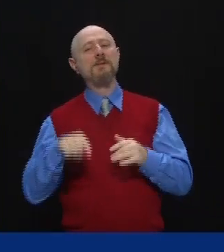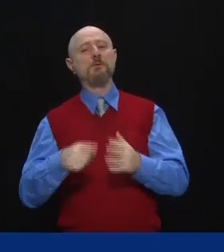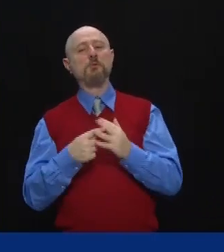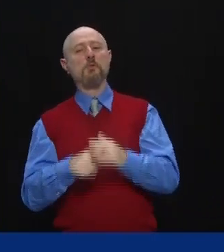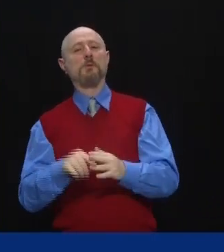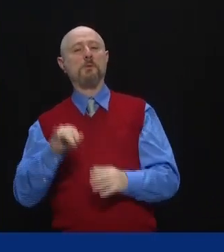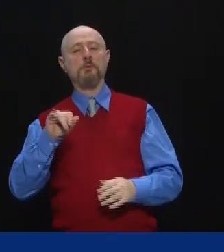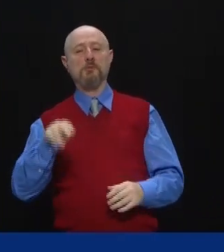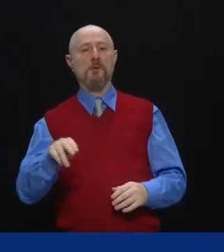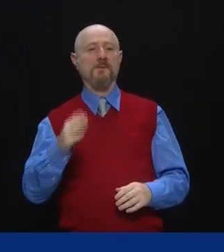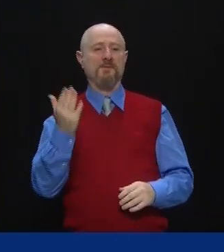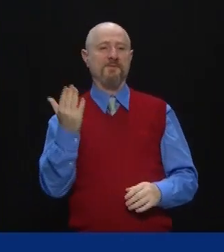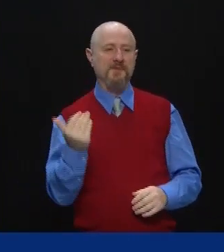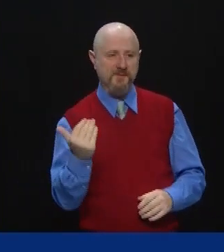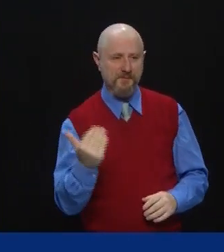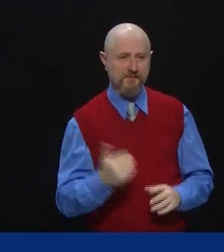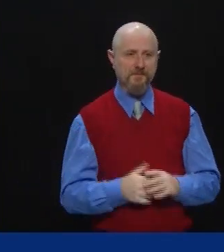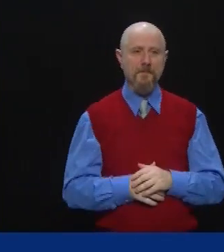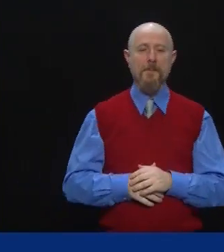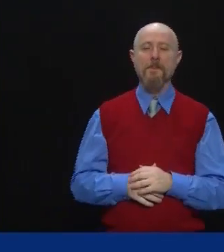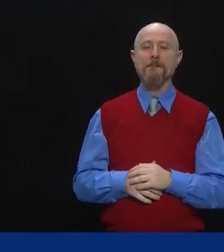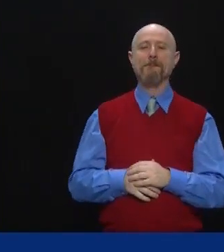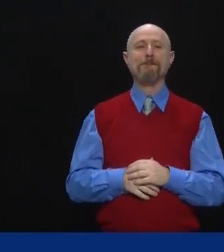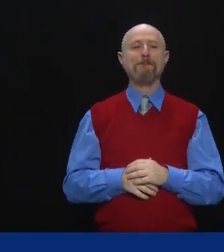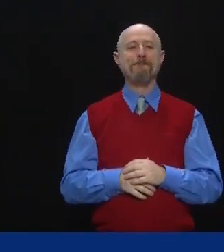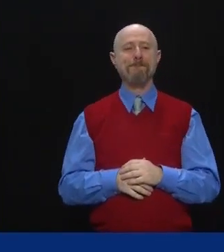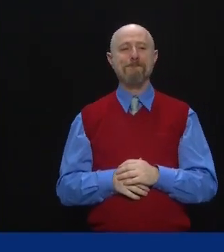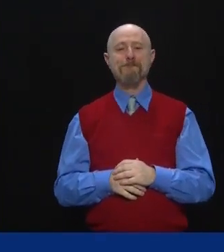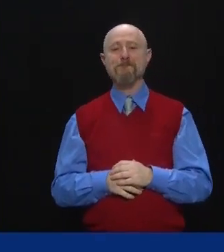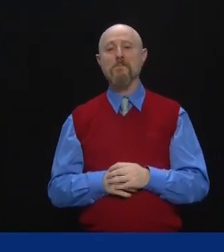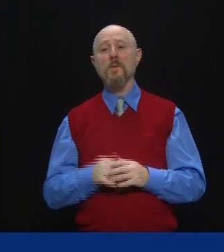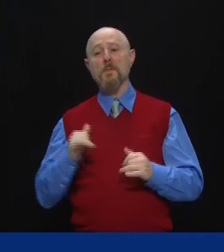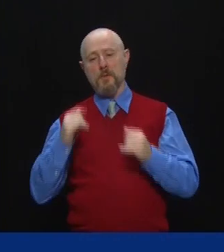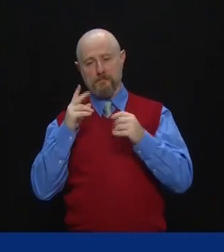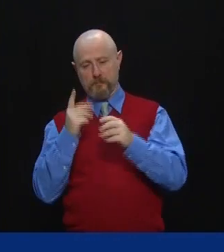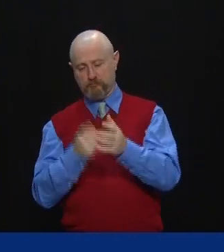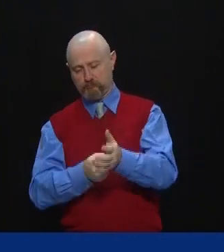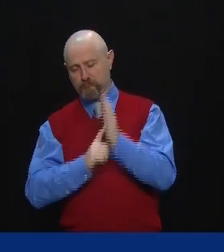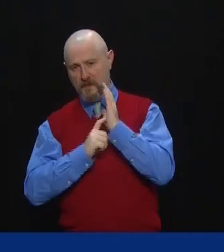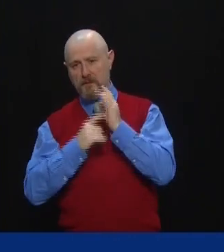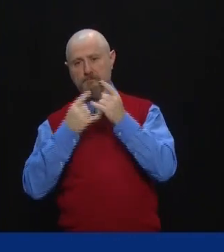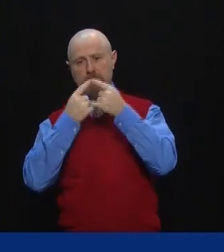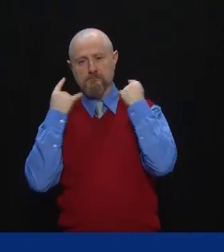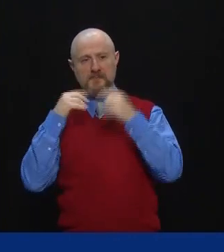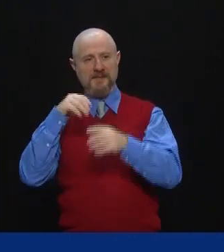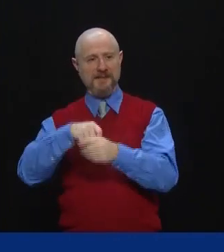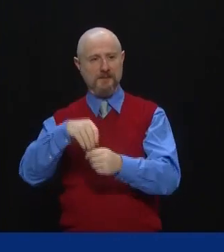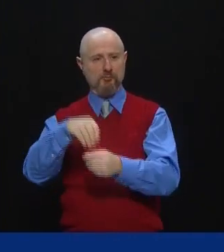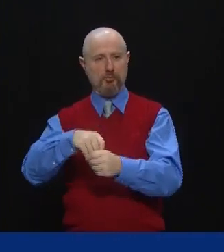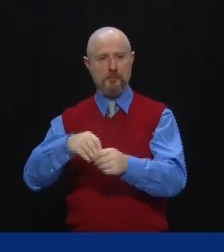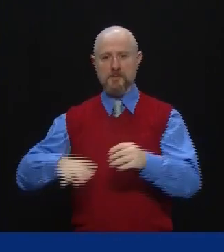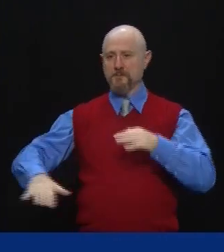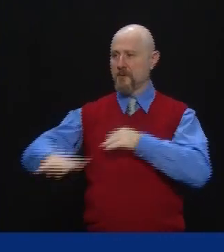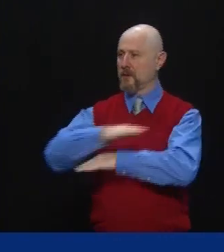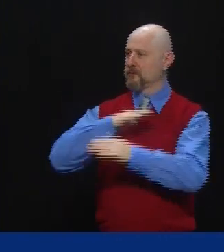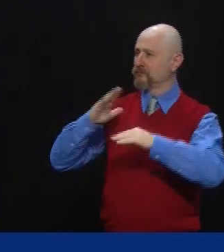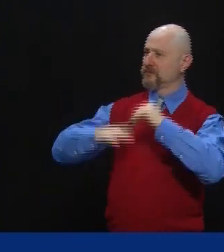RETURN TO COLLEGE CAMPUSES IN A COUPLE OF WEEKS. THIS TAKES EFFECT JANUARY 15th. LET'S KEEP THEM ON CAMPUS.